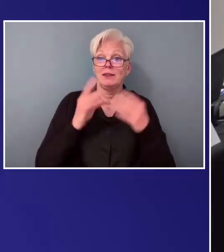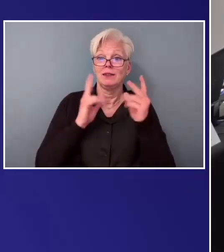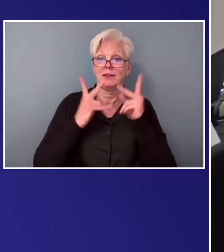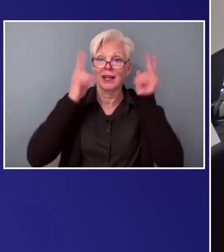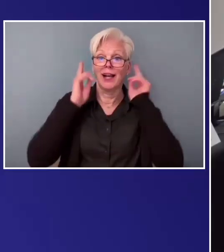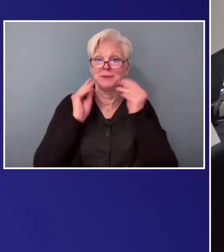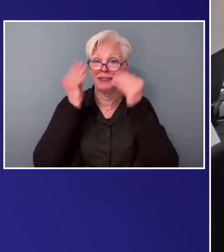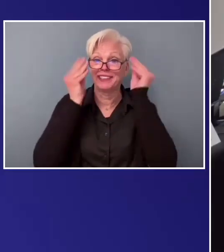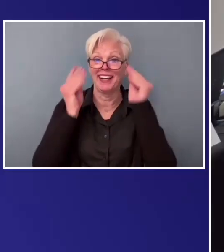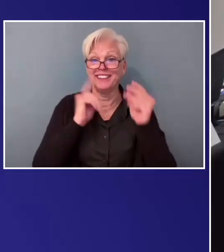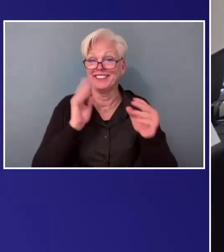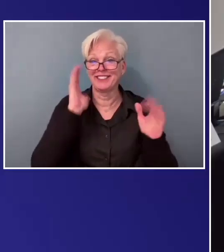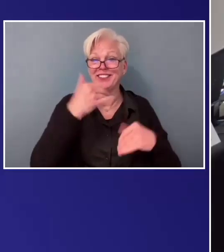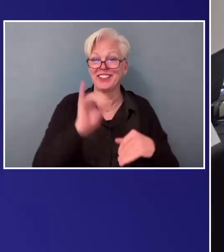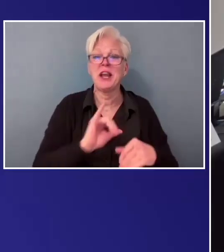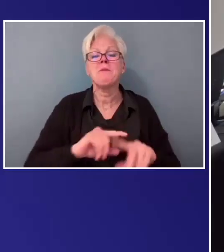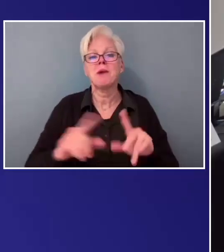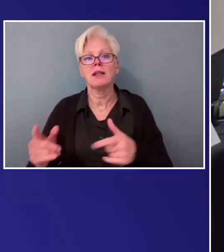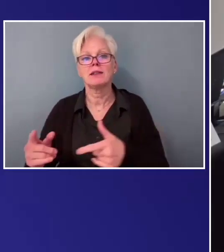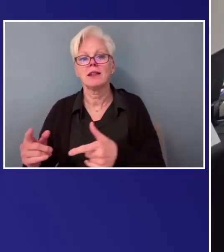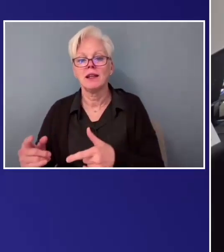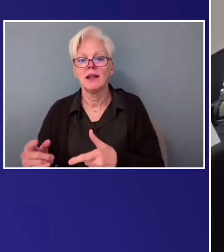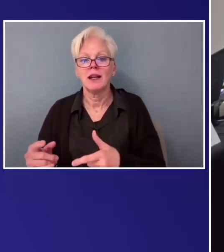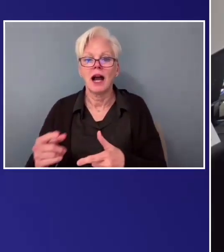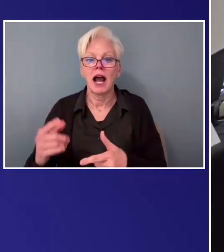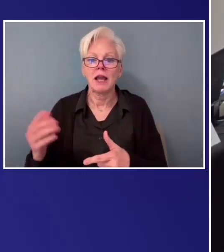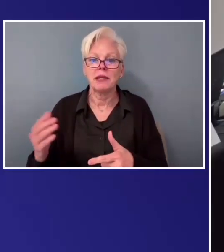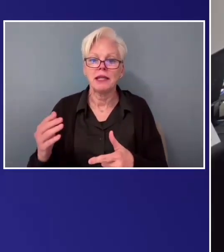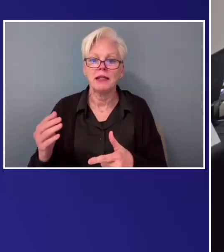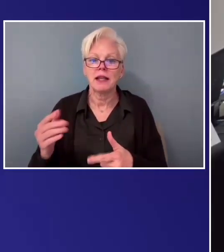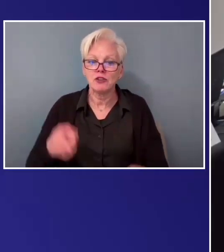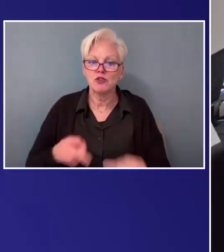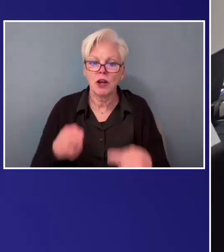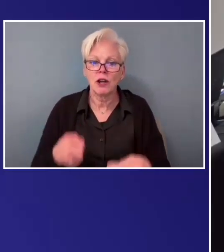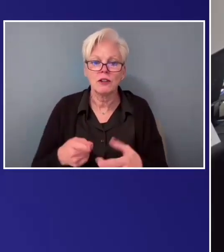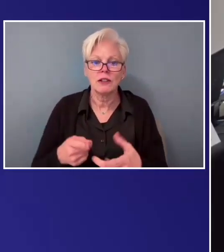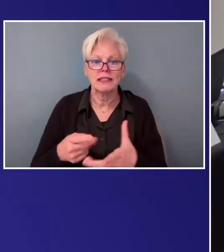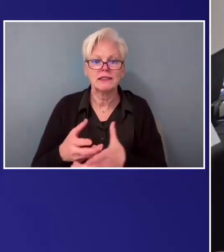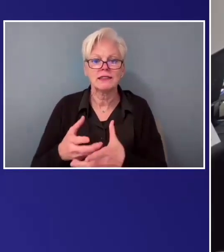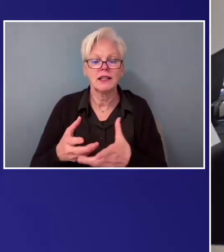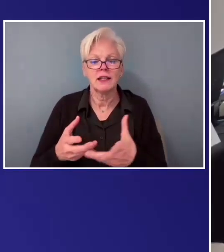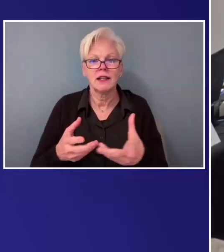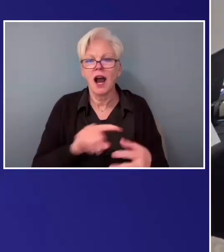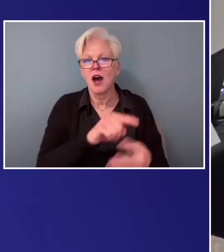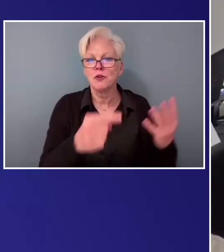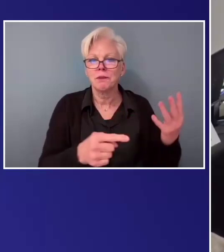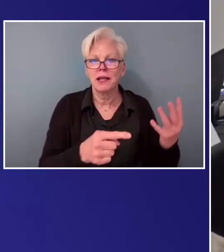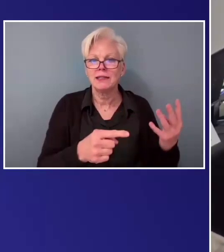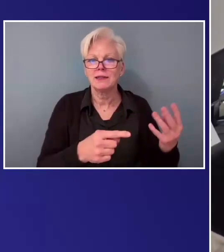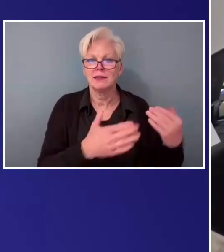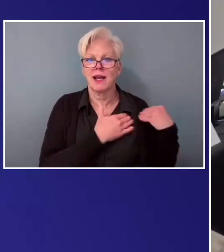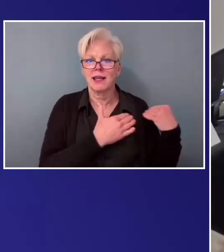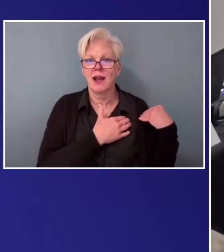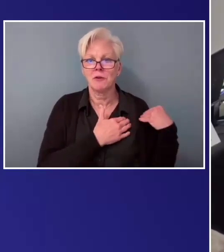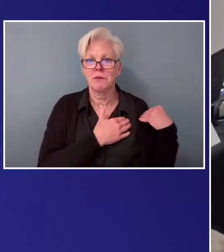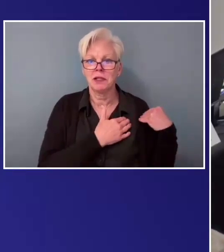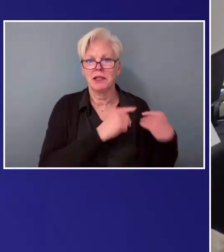I just struggle with something that creates so little accountability everywhere else and creates so much accountability in the one place that Congress didn't discuss it.